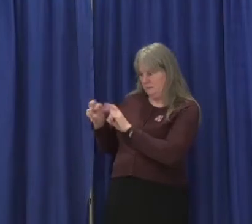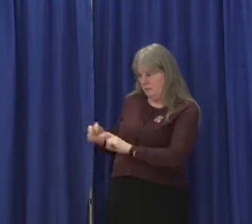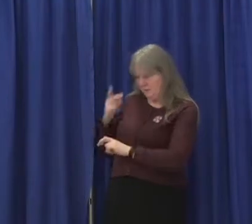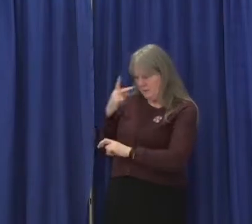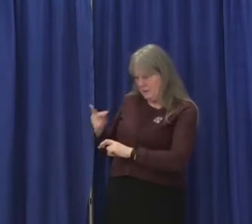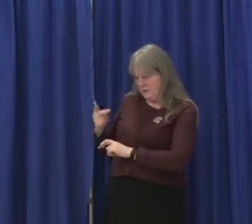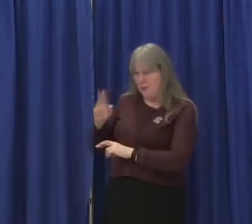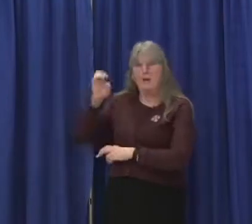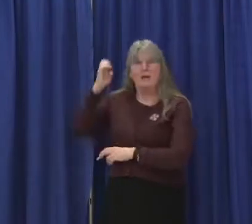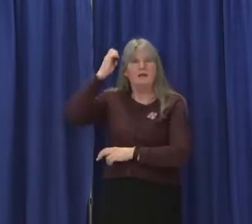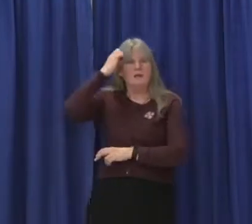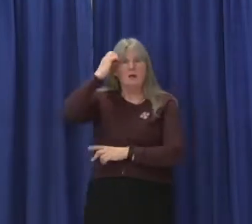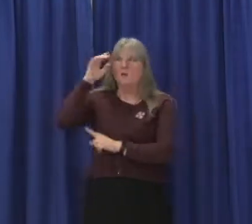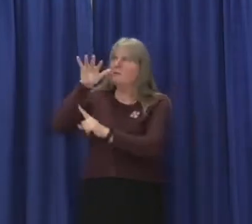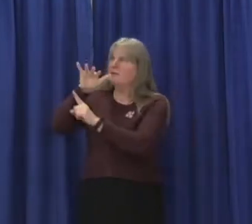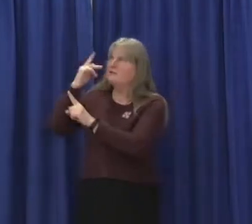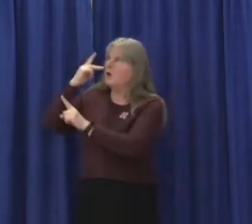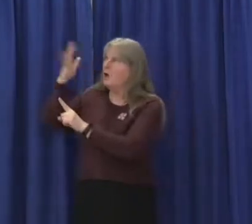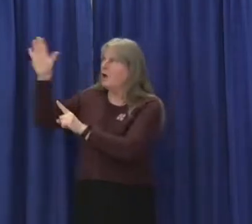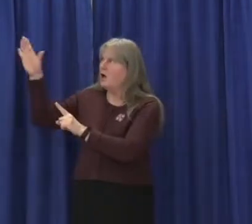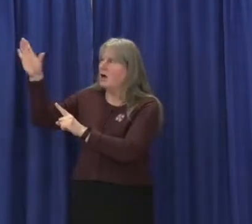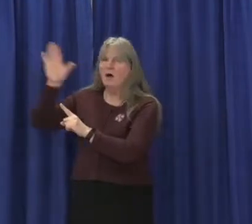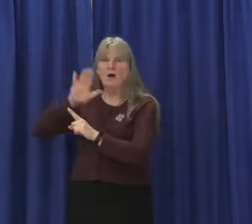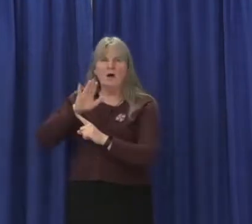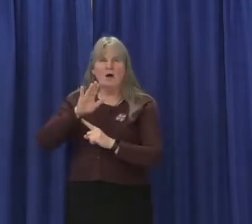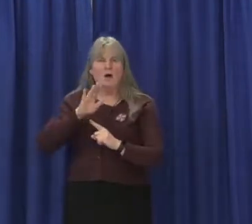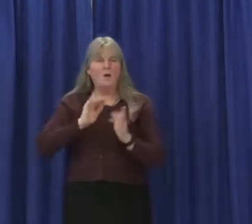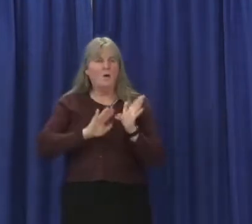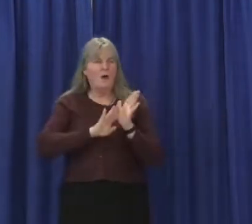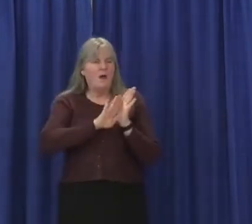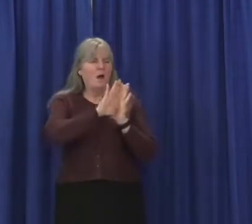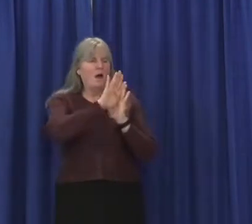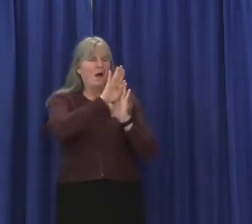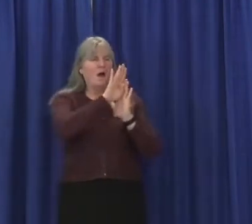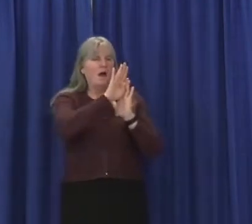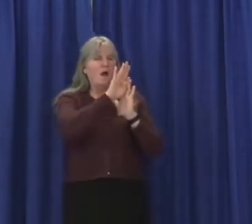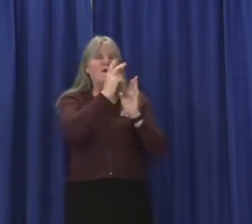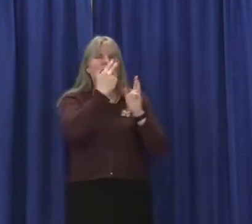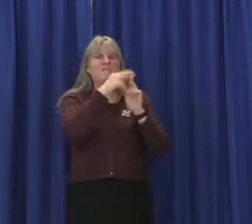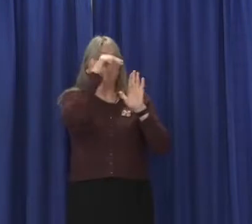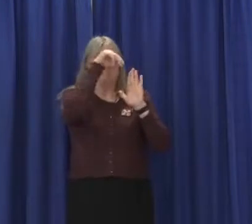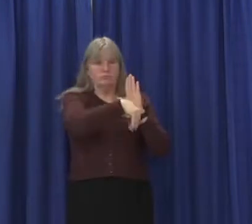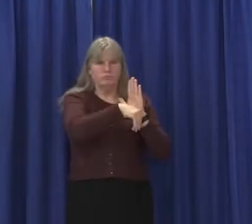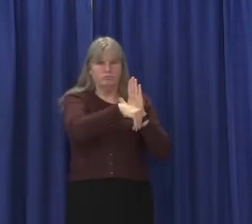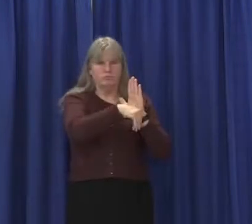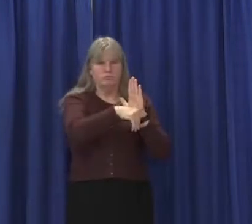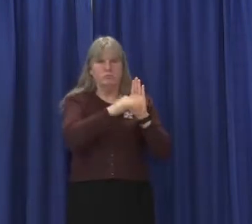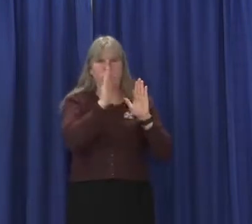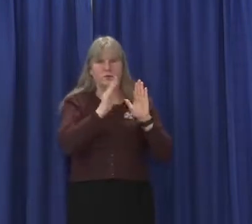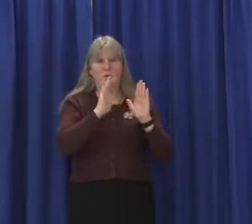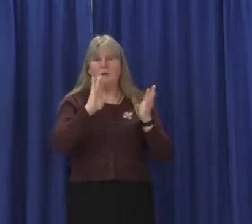that this wave will be more narrow, or more short lived, than previous waves.